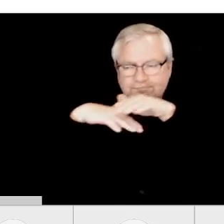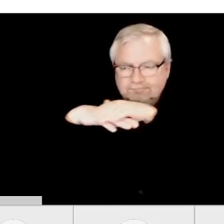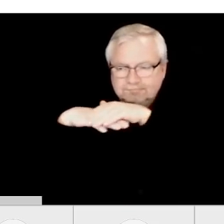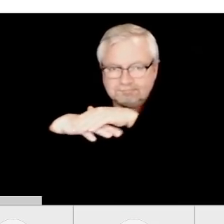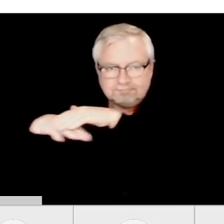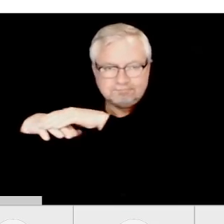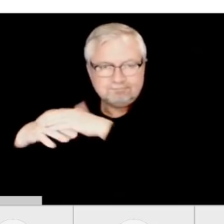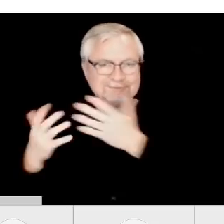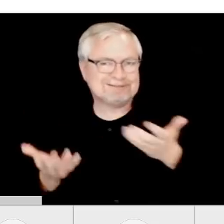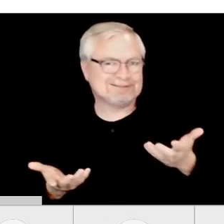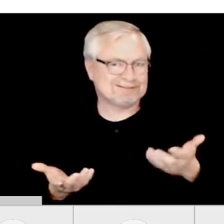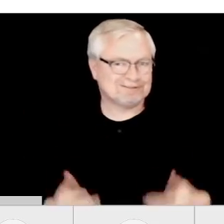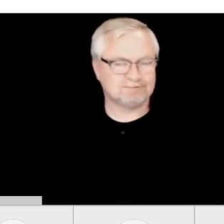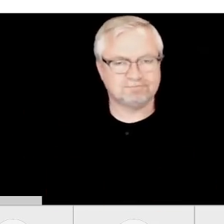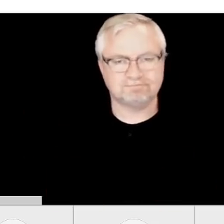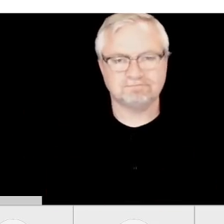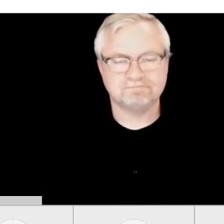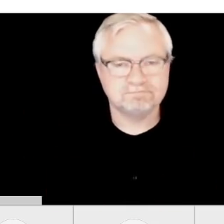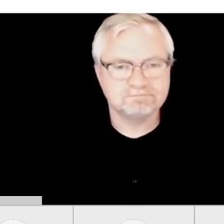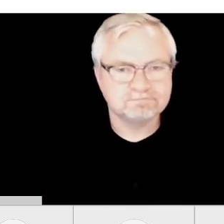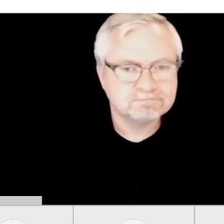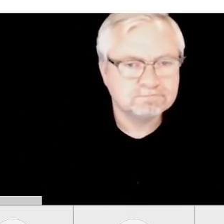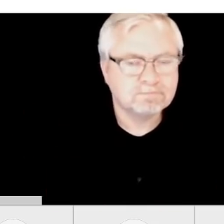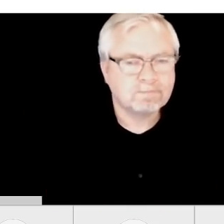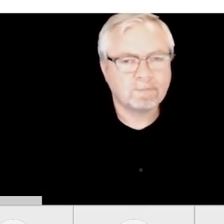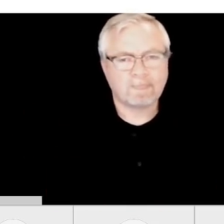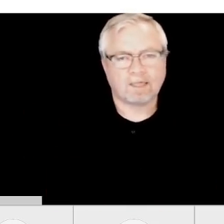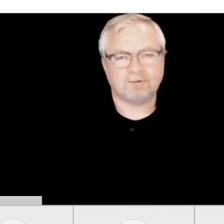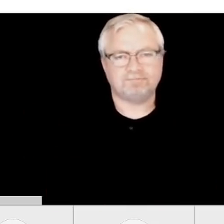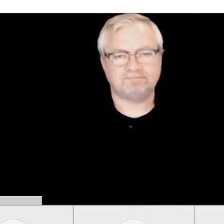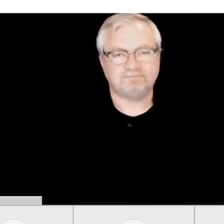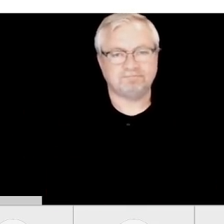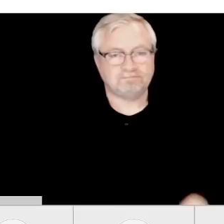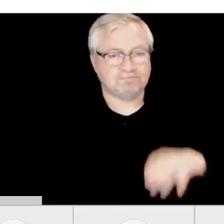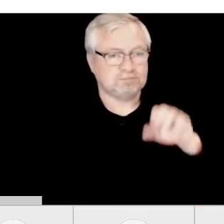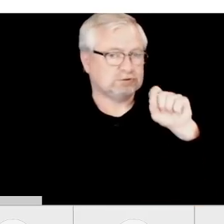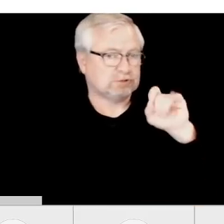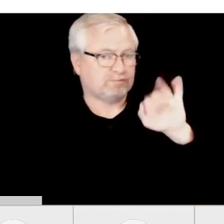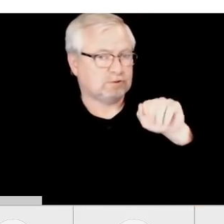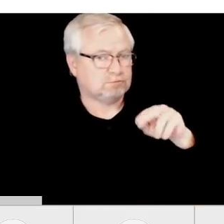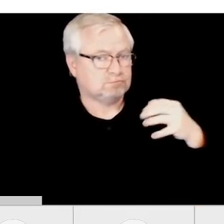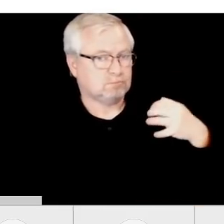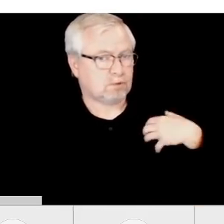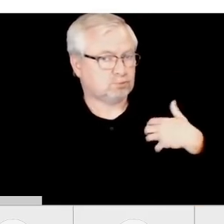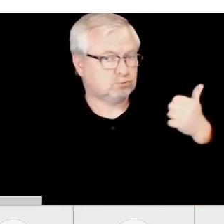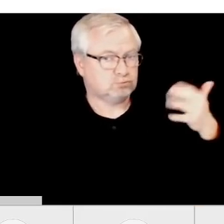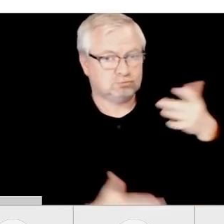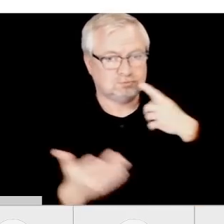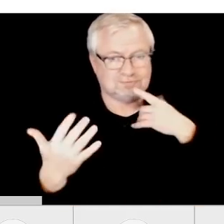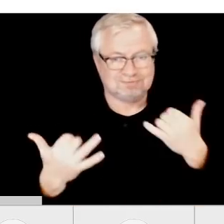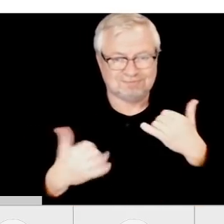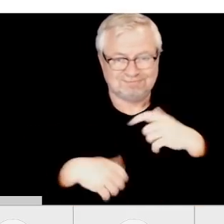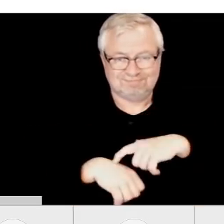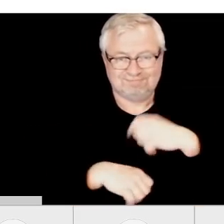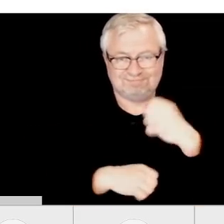interventions. Stefan, Commissioner Malcolm, it's 11:58. I want to be respectful of your time.